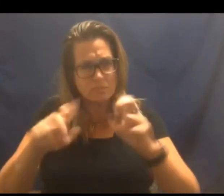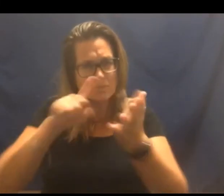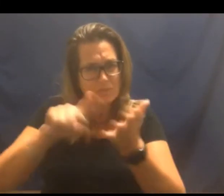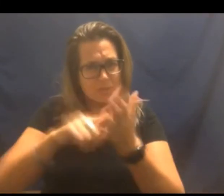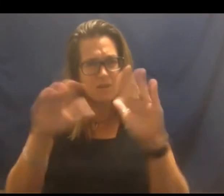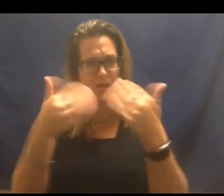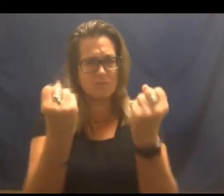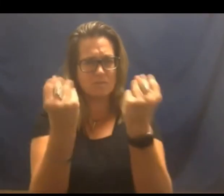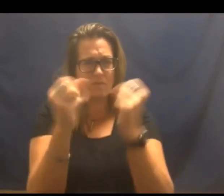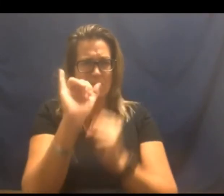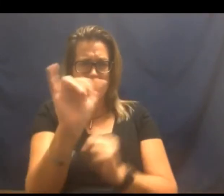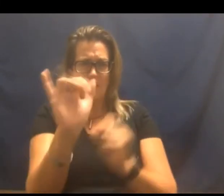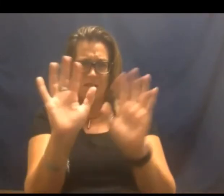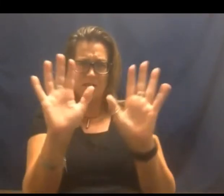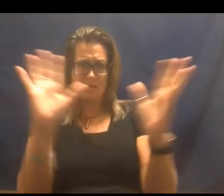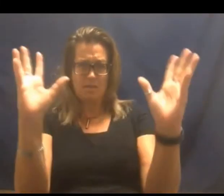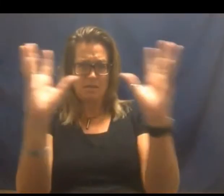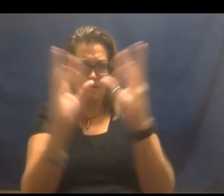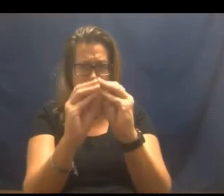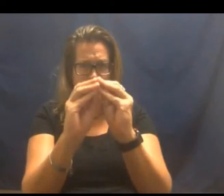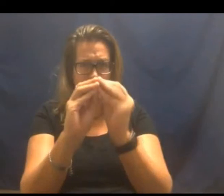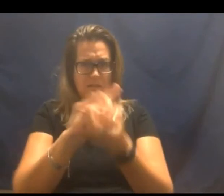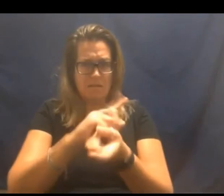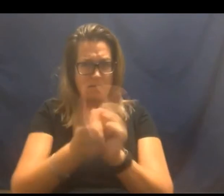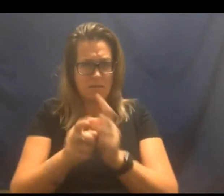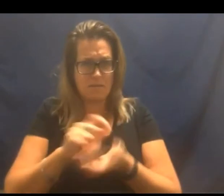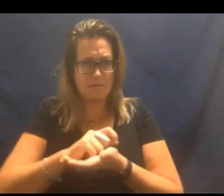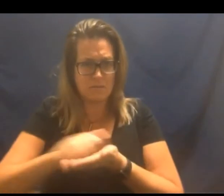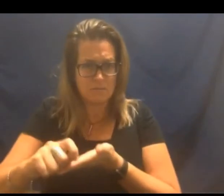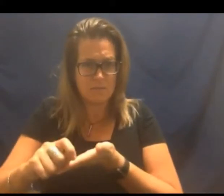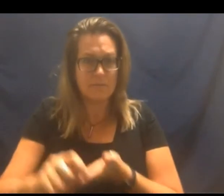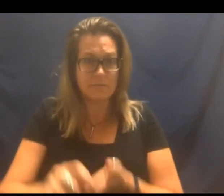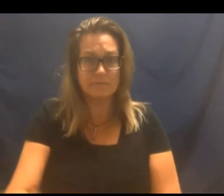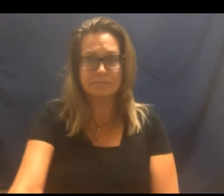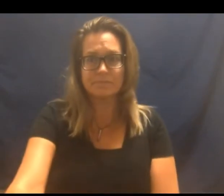you guys to think about while you're analyzing signs what does that specific